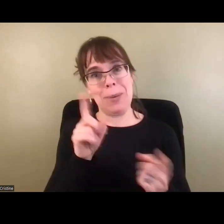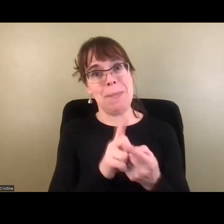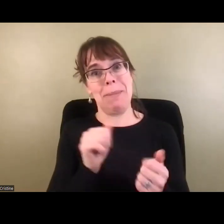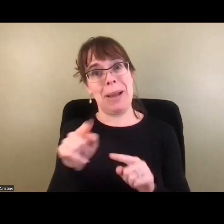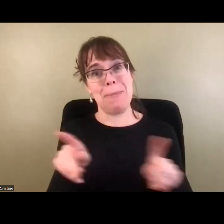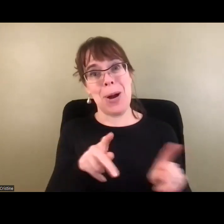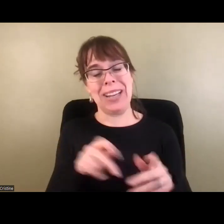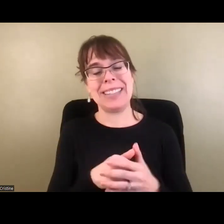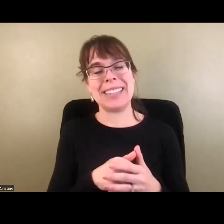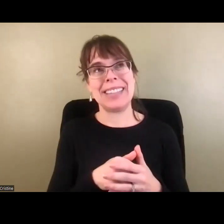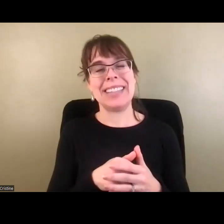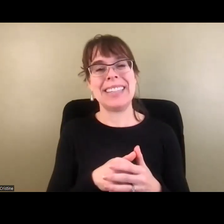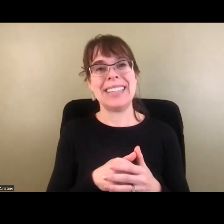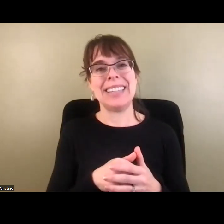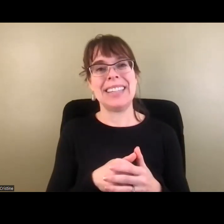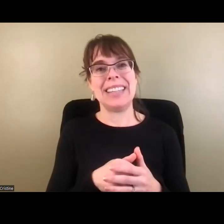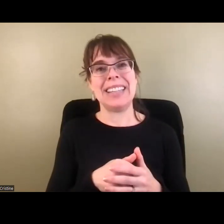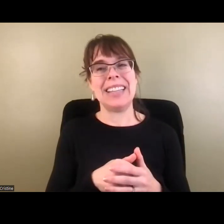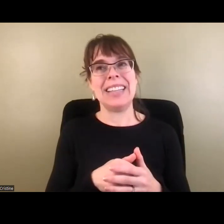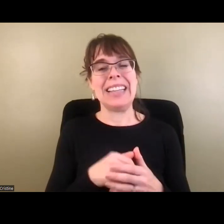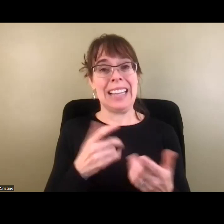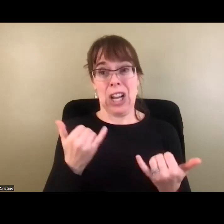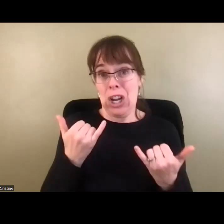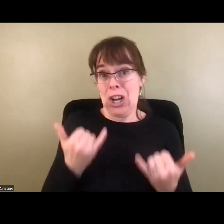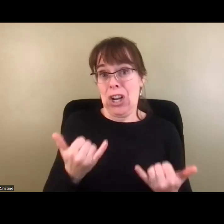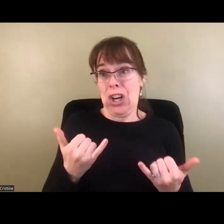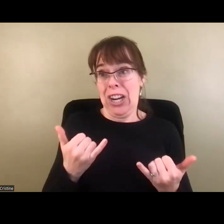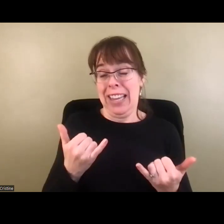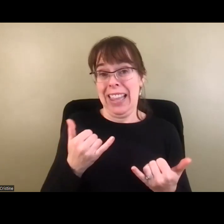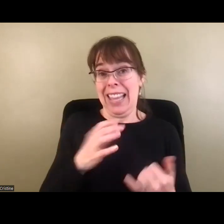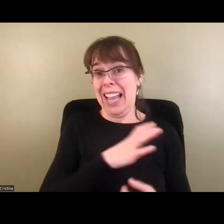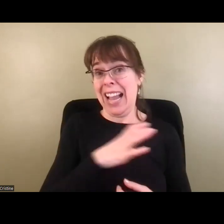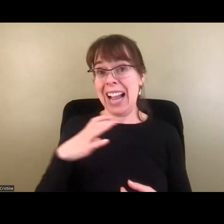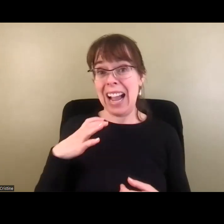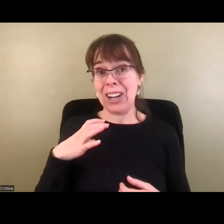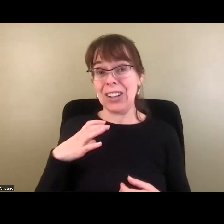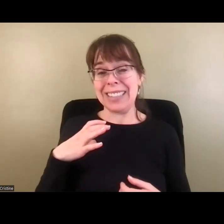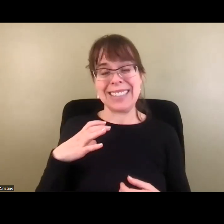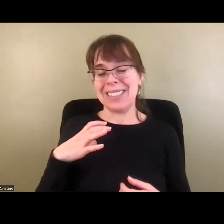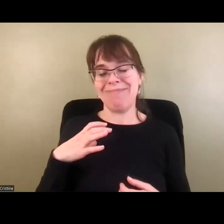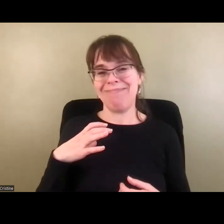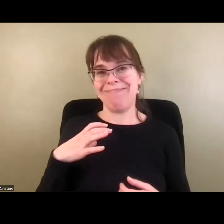I will say, given the current makeup of Congress, we are not very hopeful.